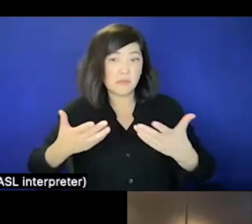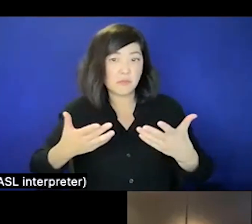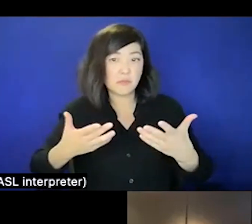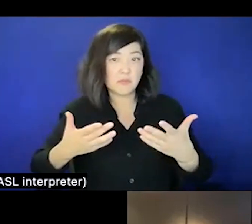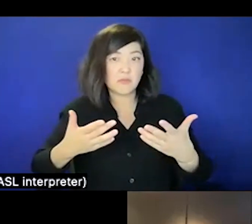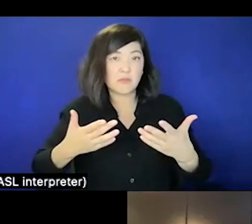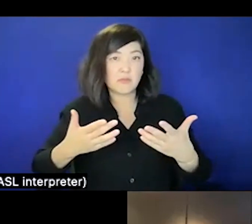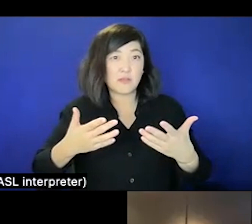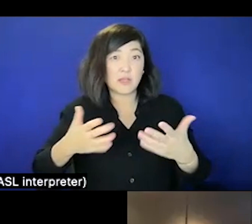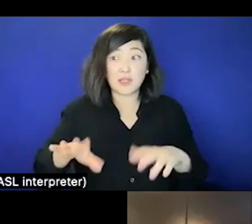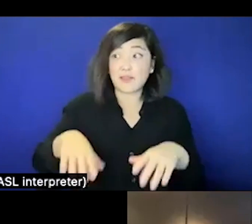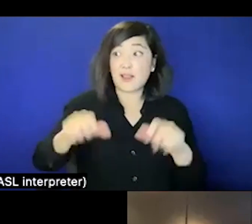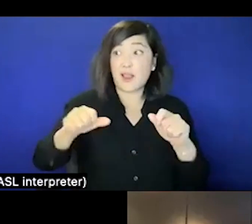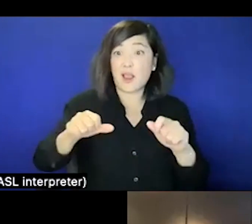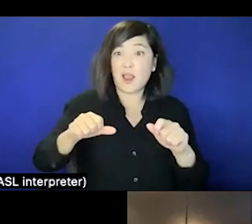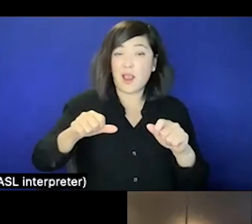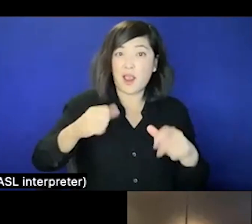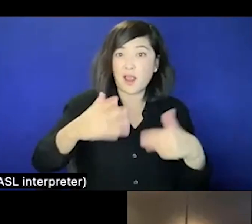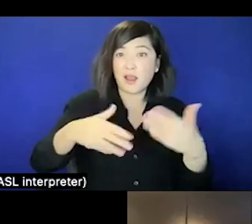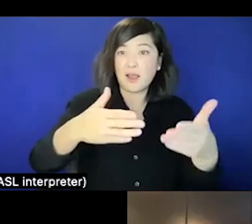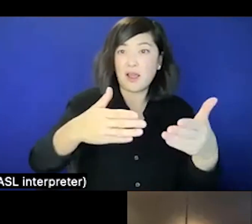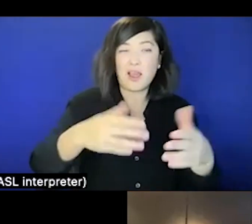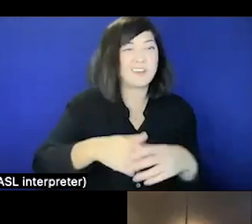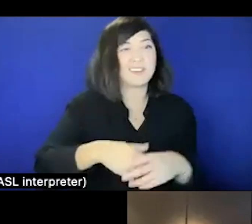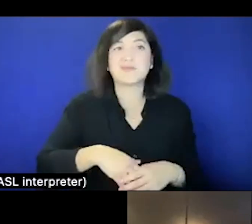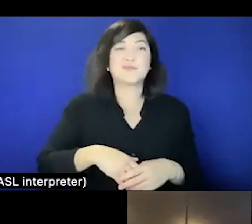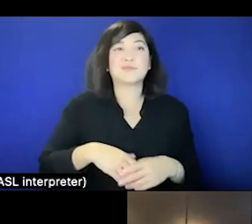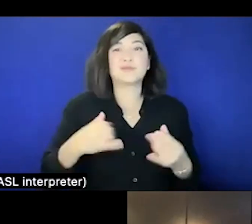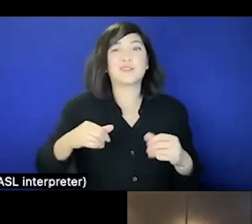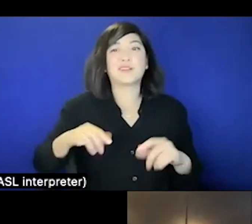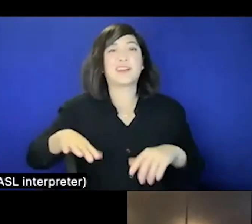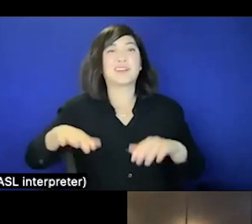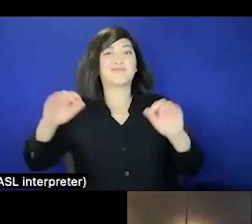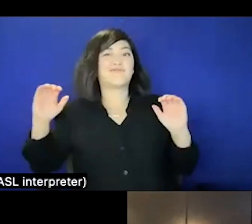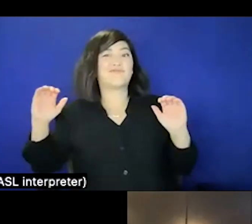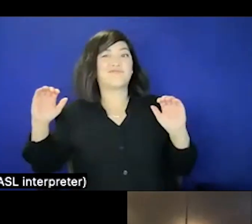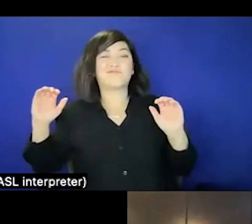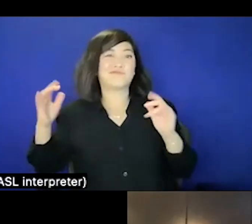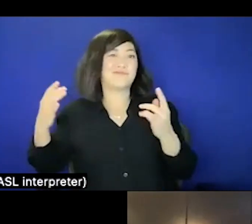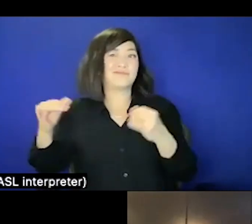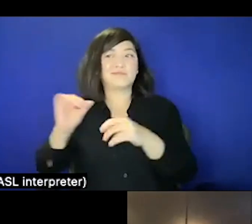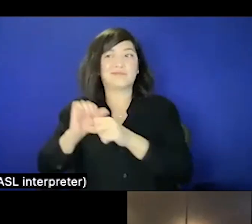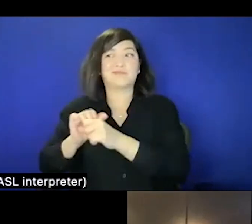uptake in the book business, and they've pulled back and they now only work with film producers.